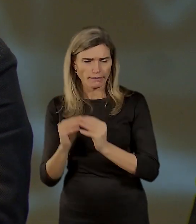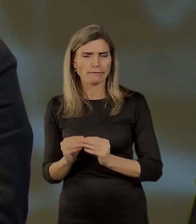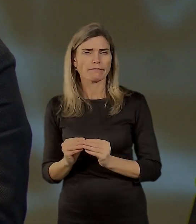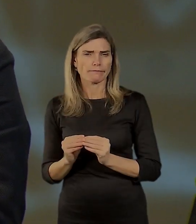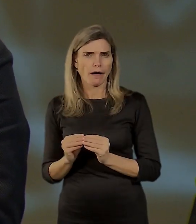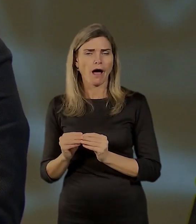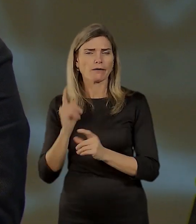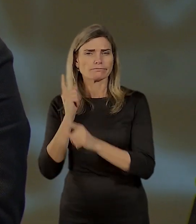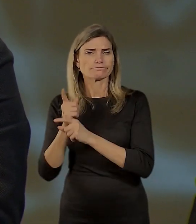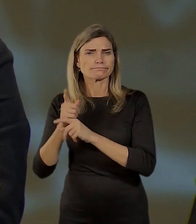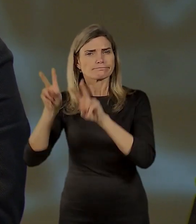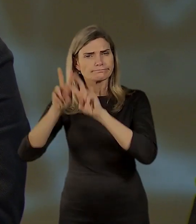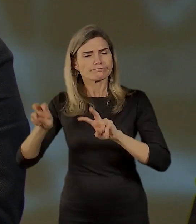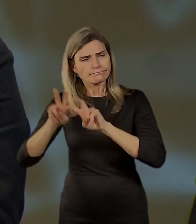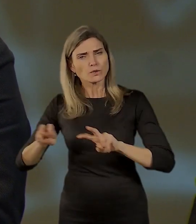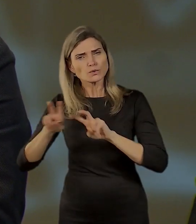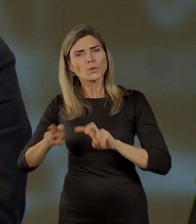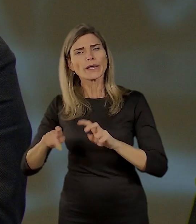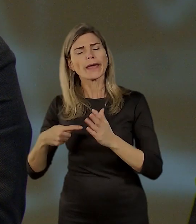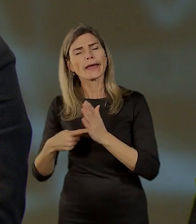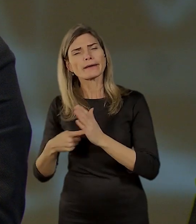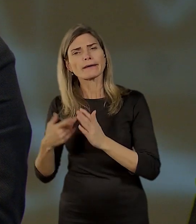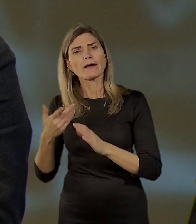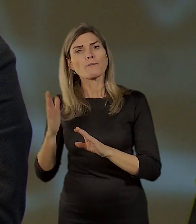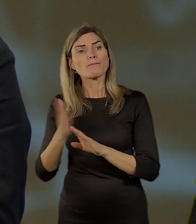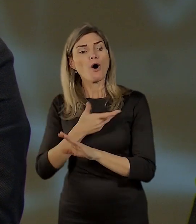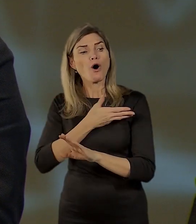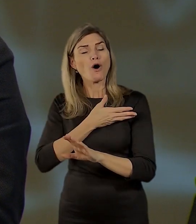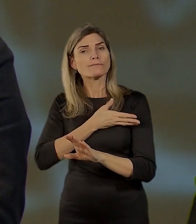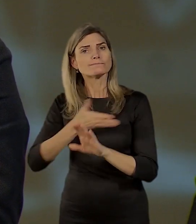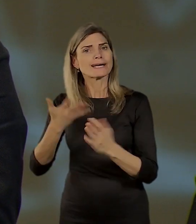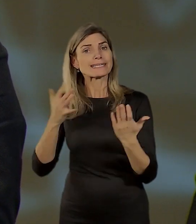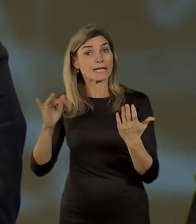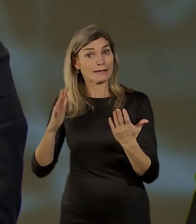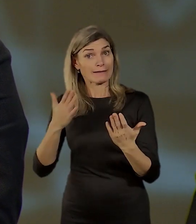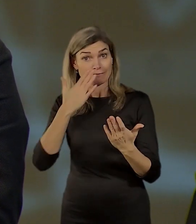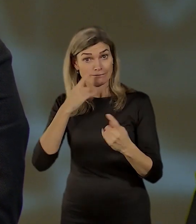And Skanska more or less at its own expense last year at least